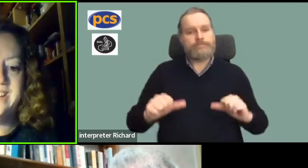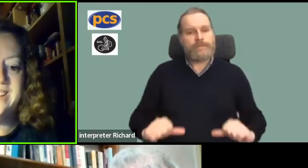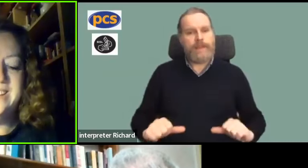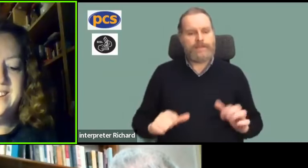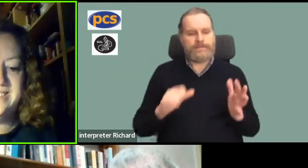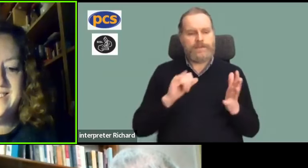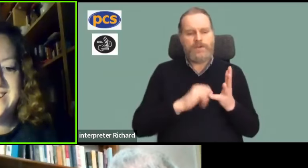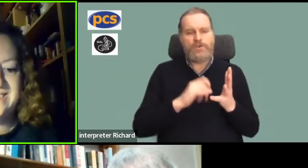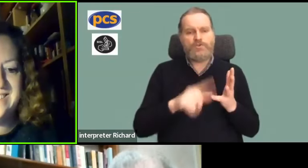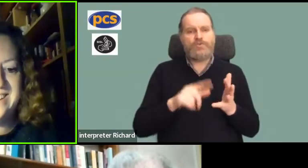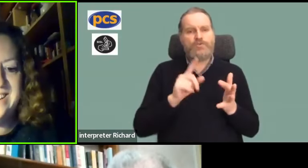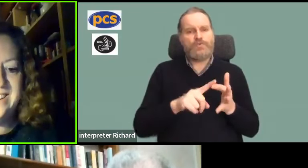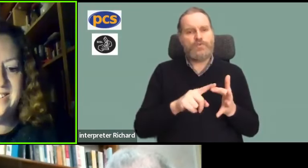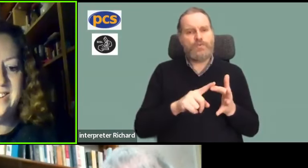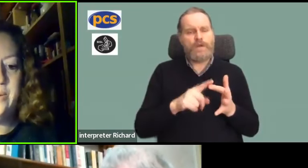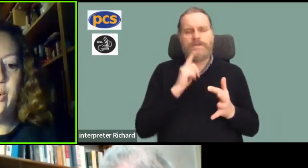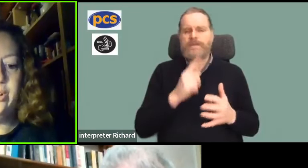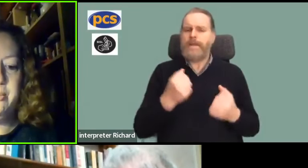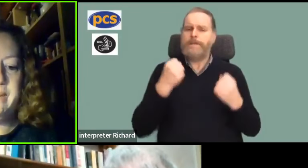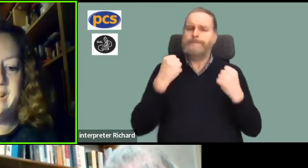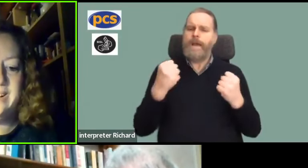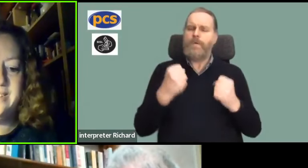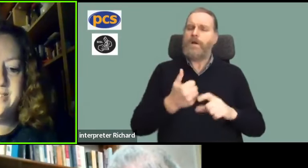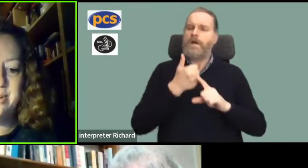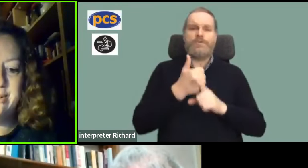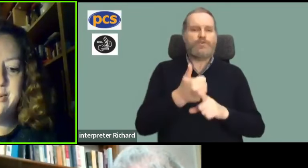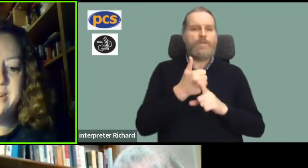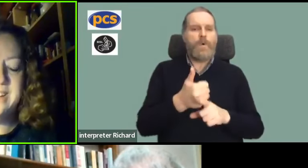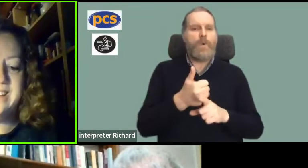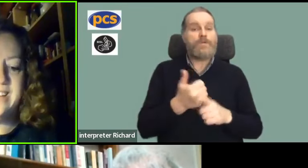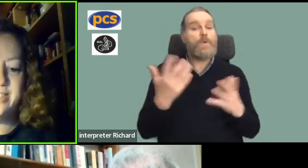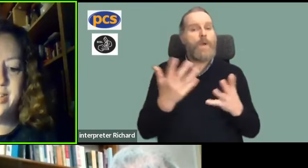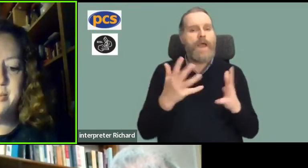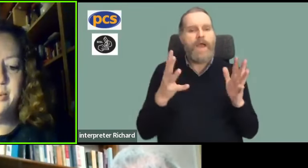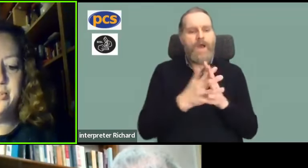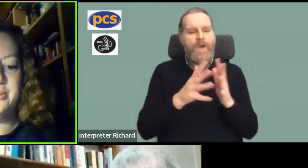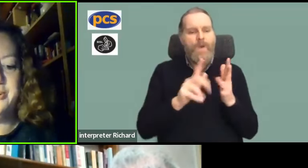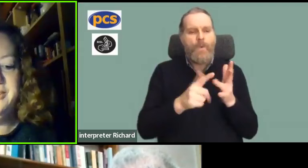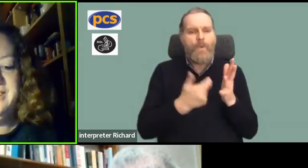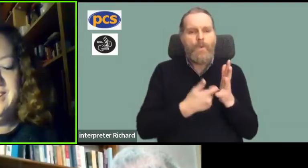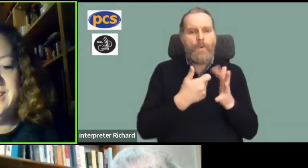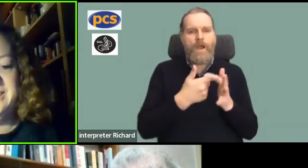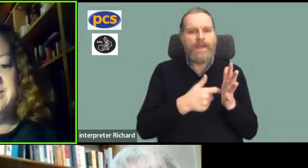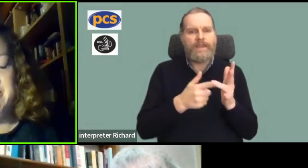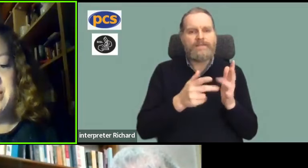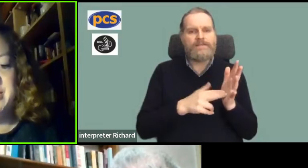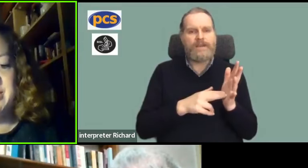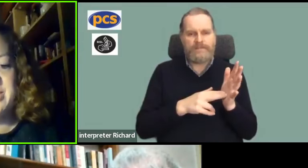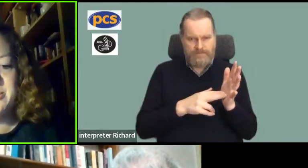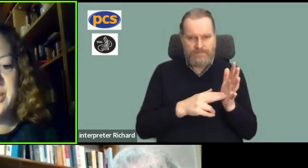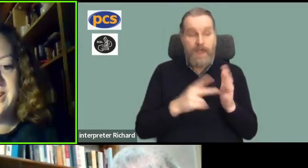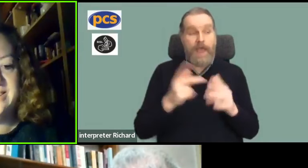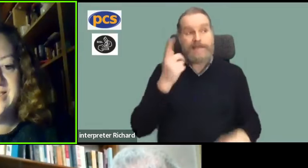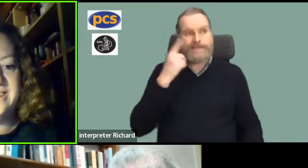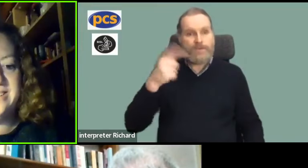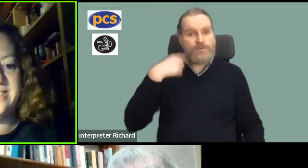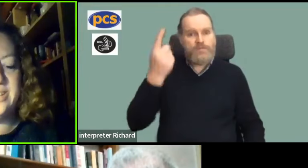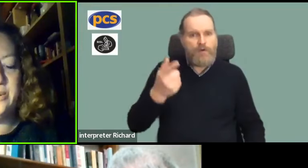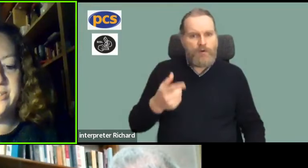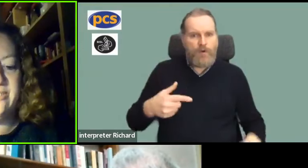solidarity, power to the to the people, let's do this working to an rpa working to an rpa cse see you all on the ticket line tomorrow. line tomorrow. get your thermal